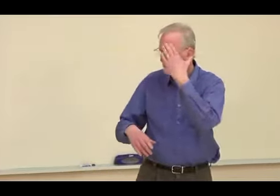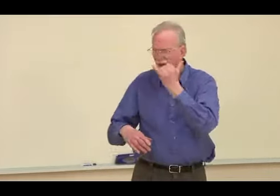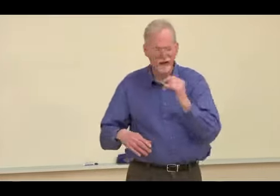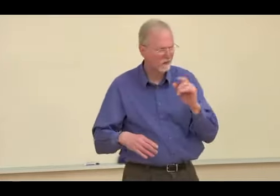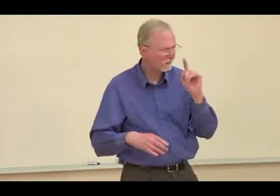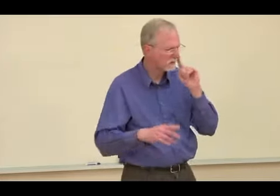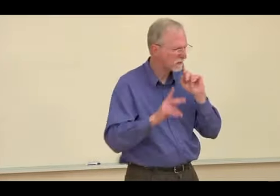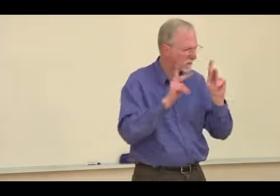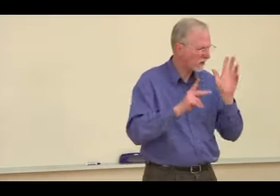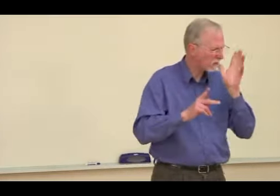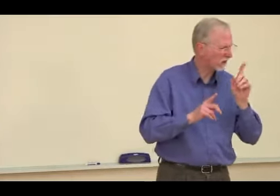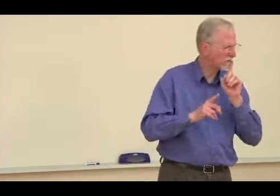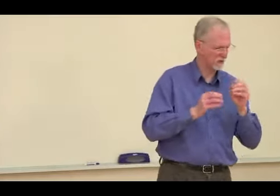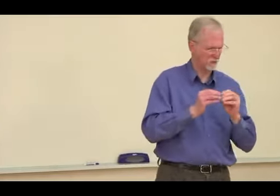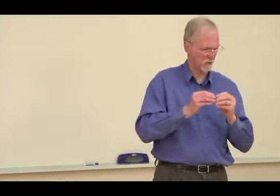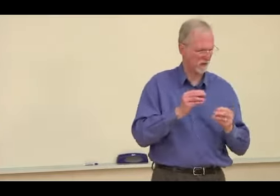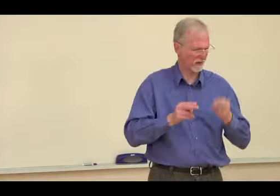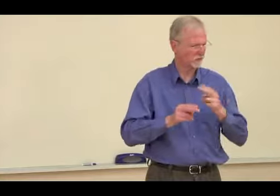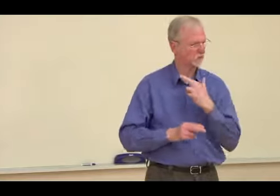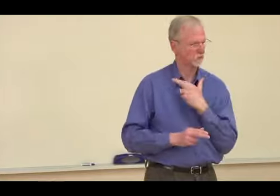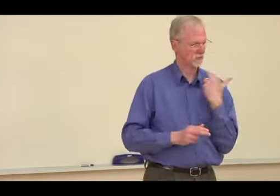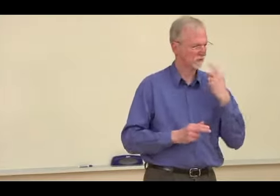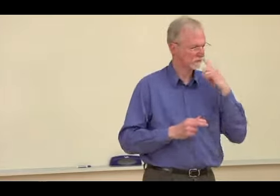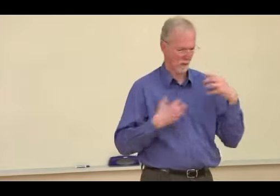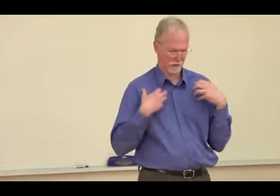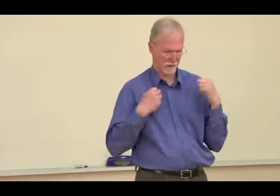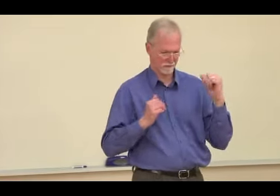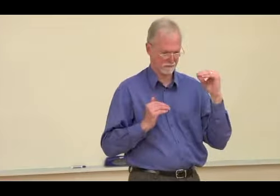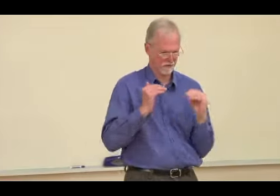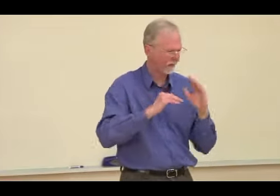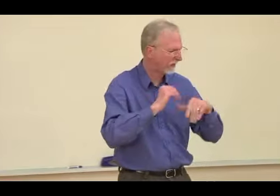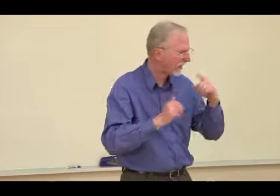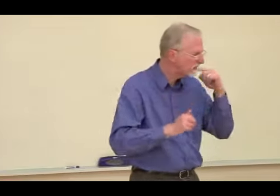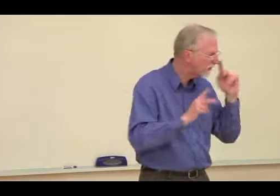Why might deaf people be at higher risk for health disparities than hearing people?